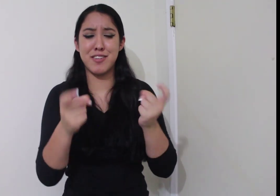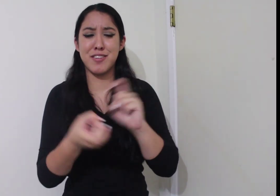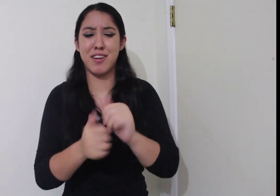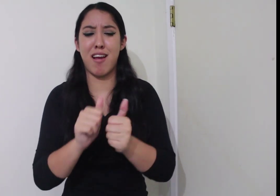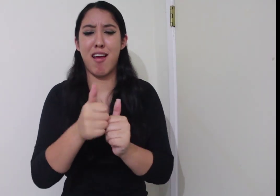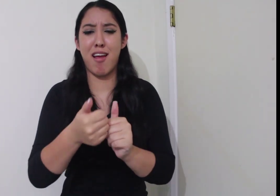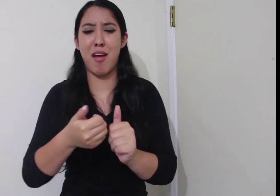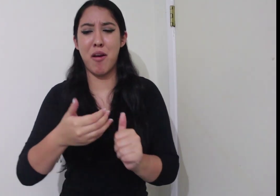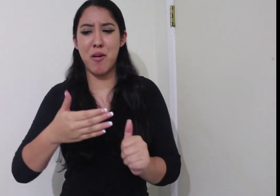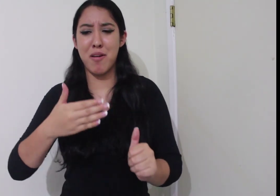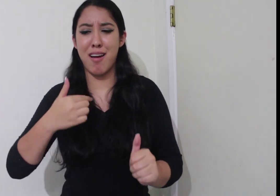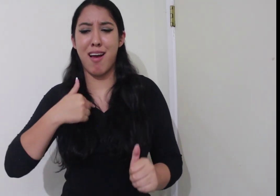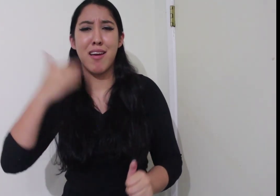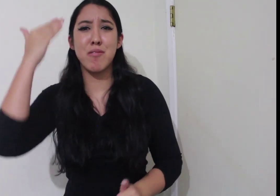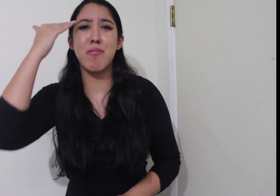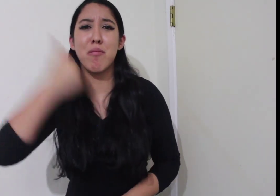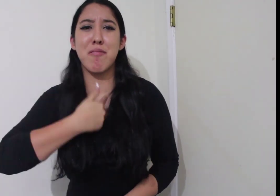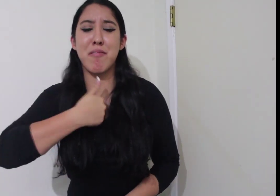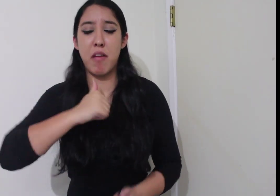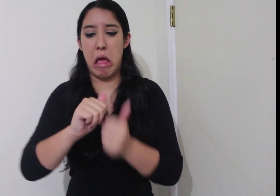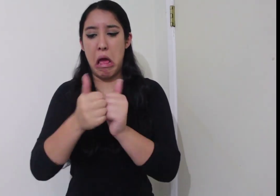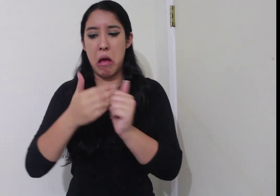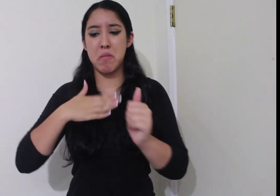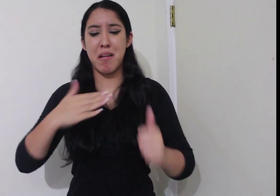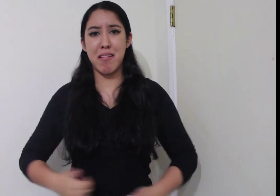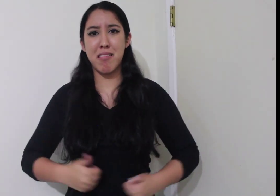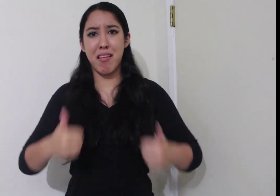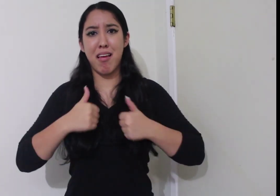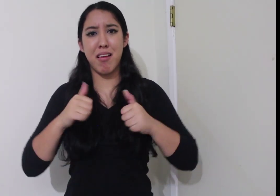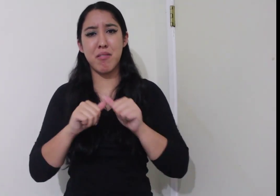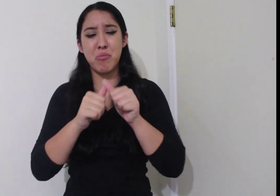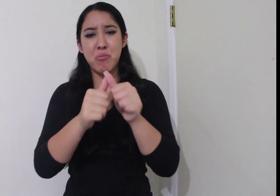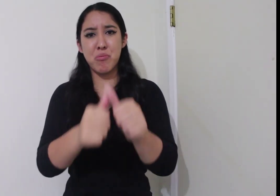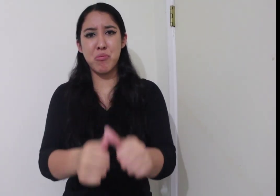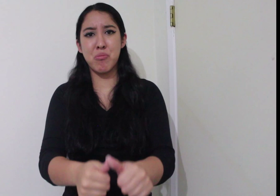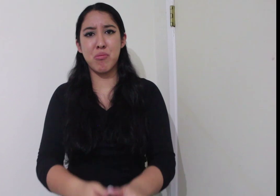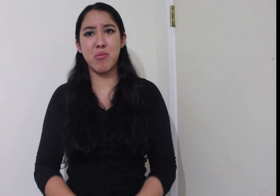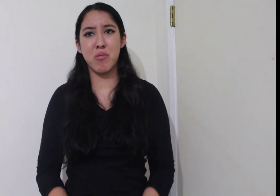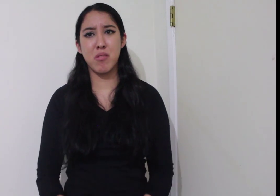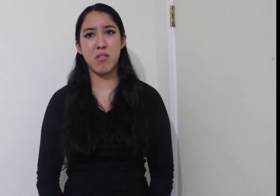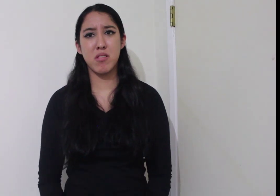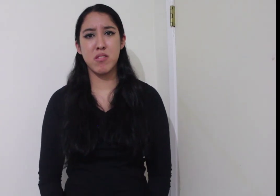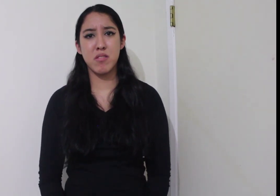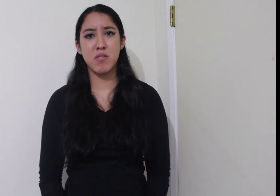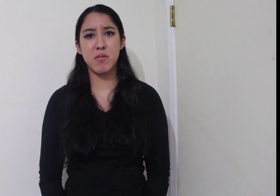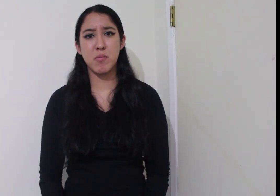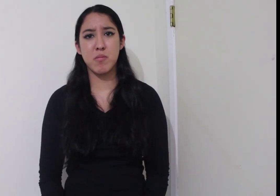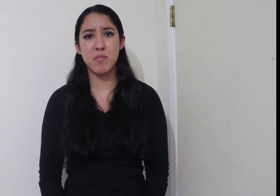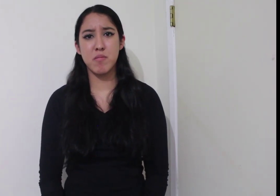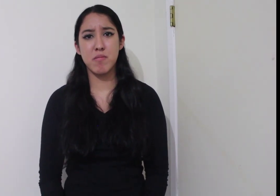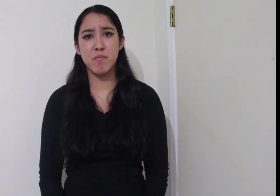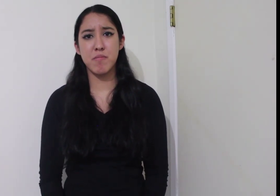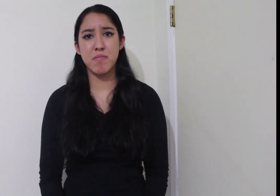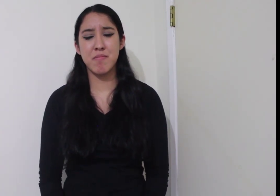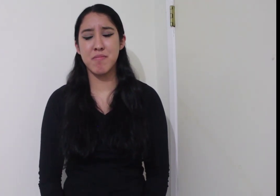it has forever changed the way I carry myself, the way I live the rest of my life.